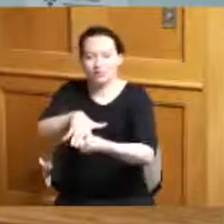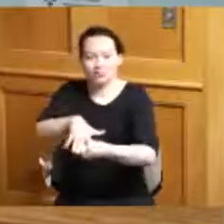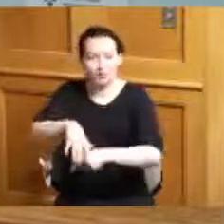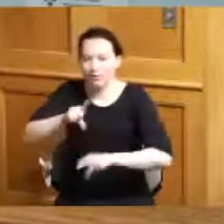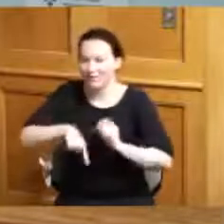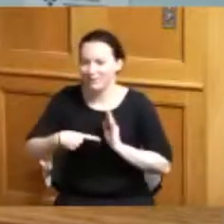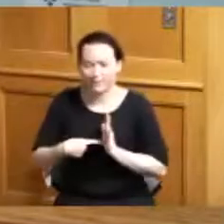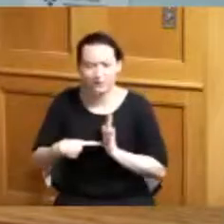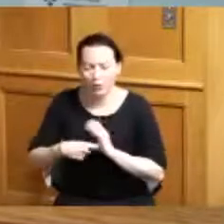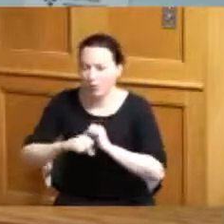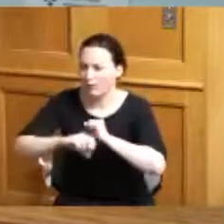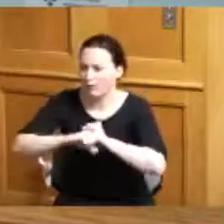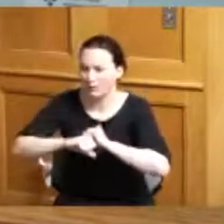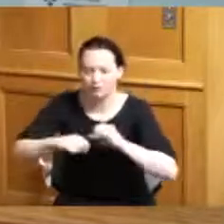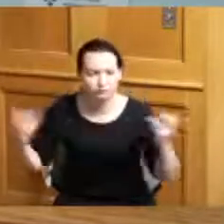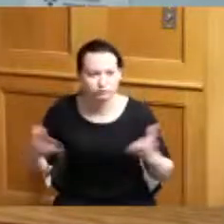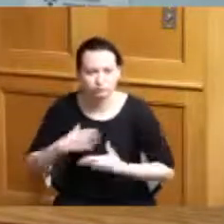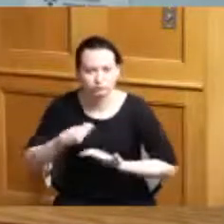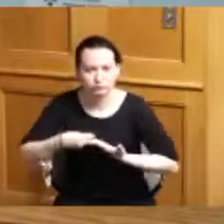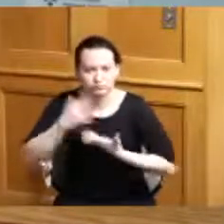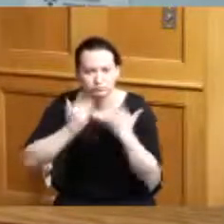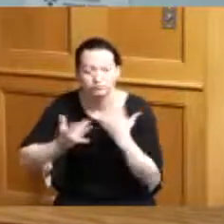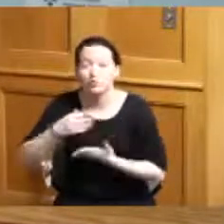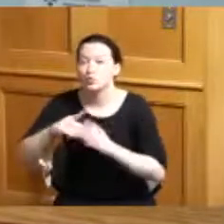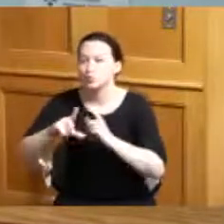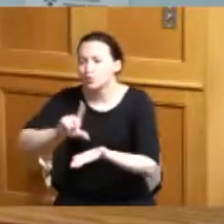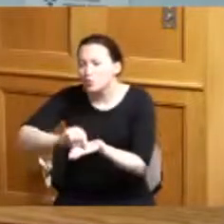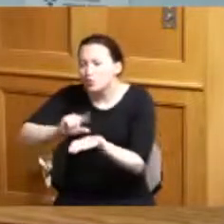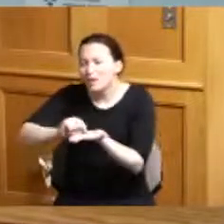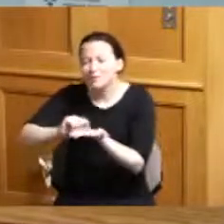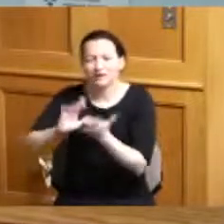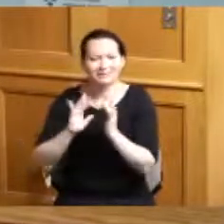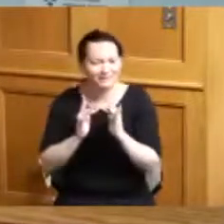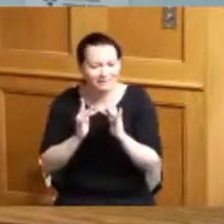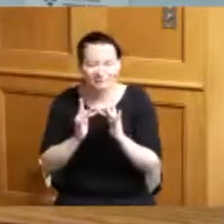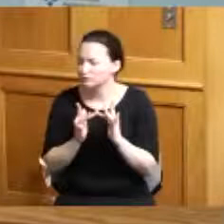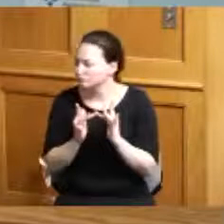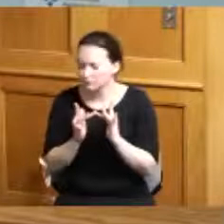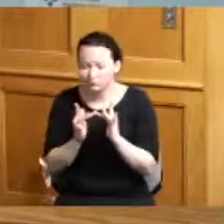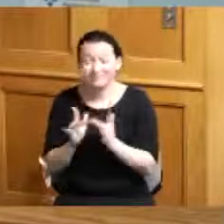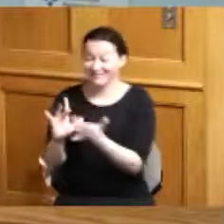afford to advertise anymore the newspapers are the using the internet and the internet is not